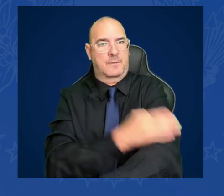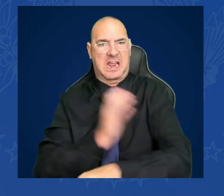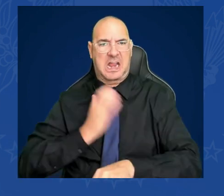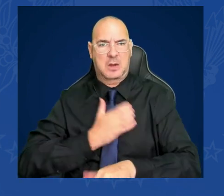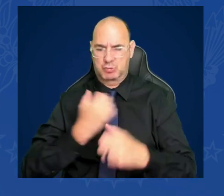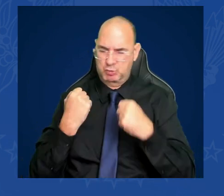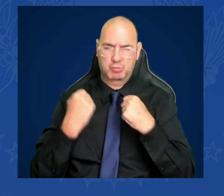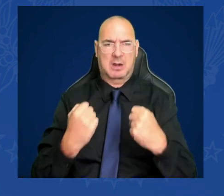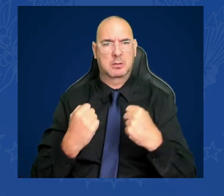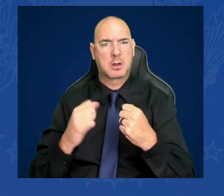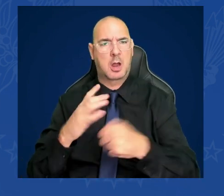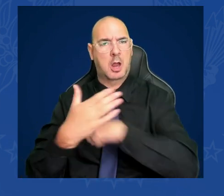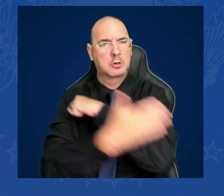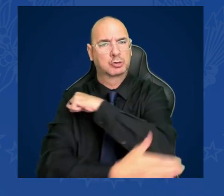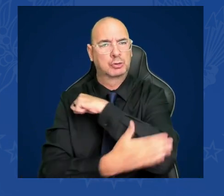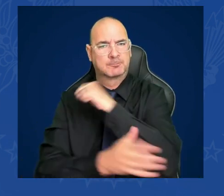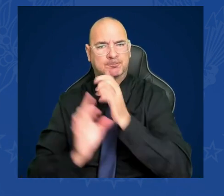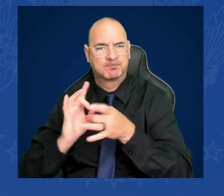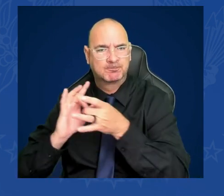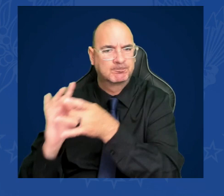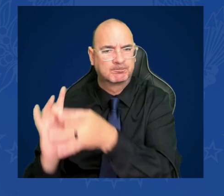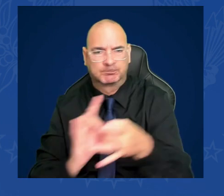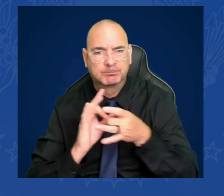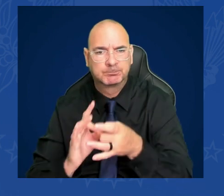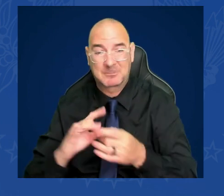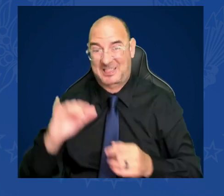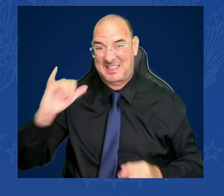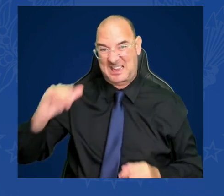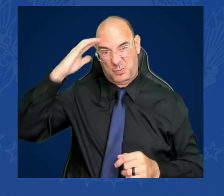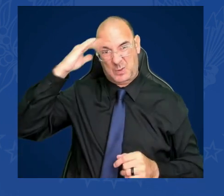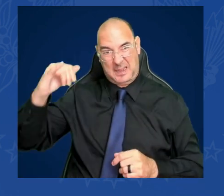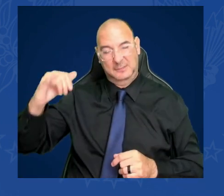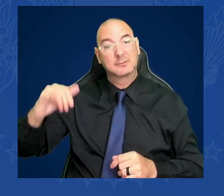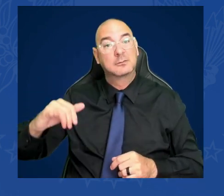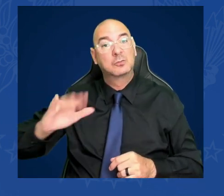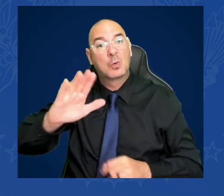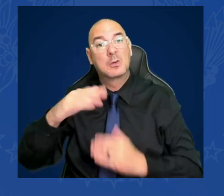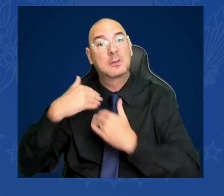which is why your role in both the world